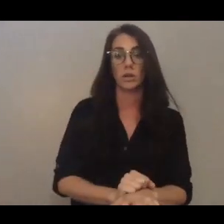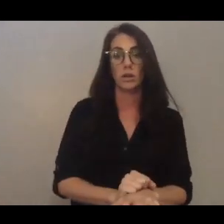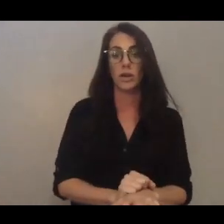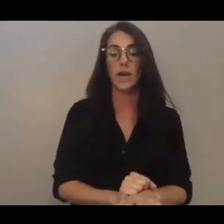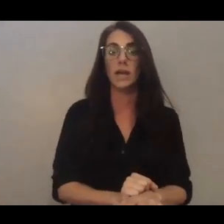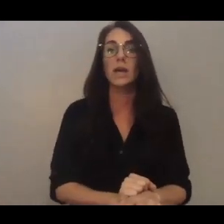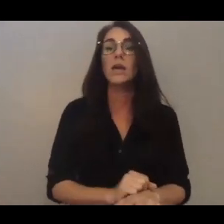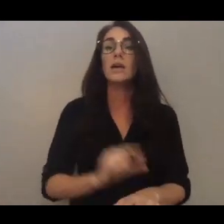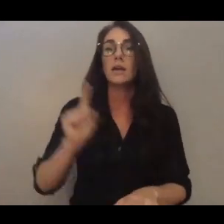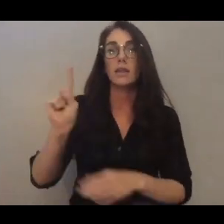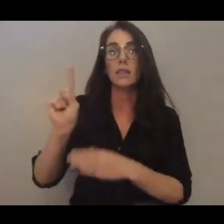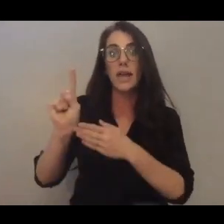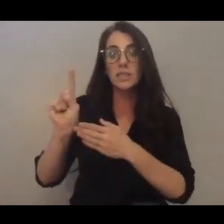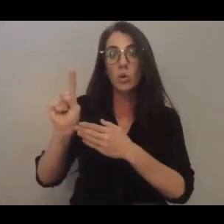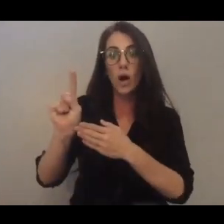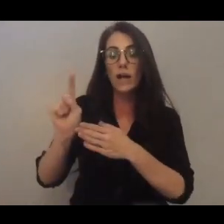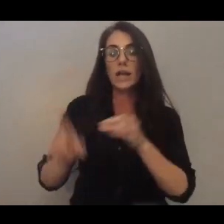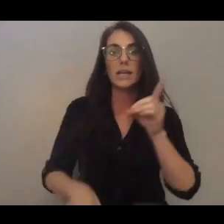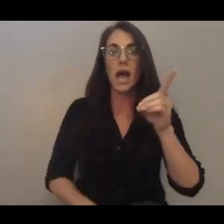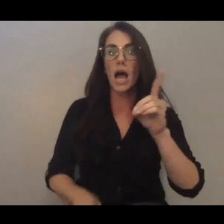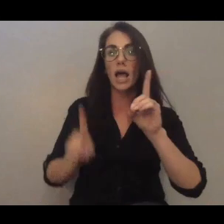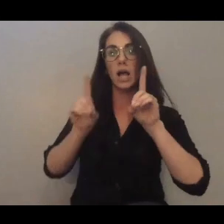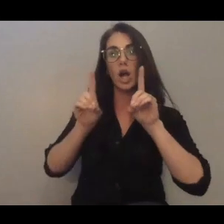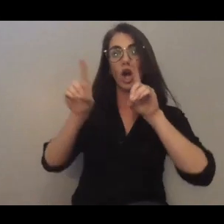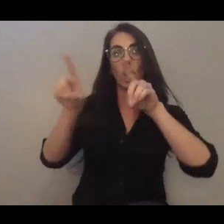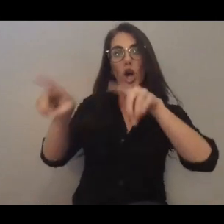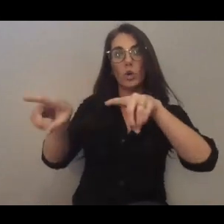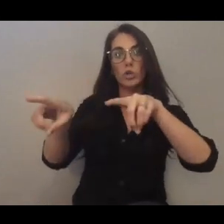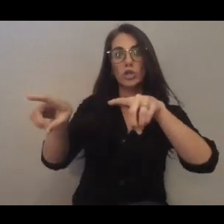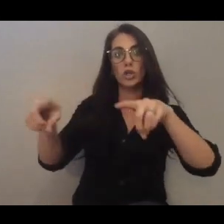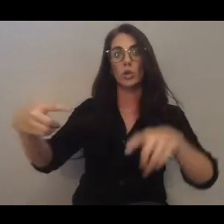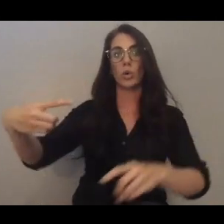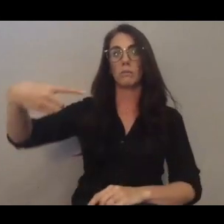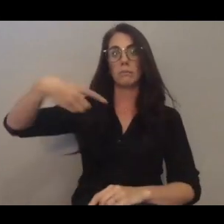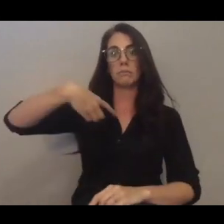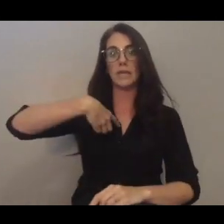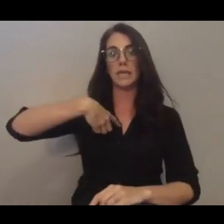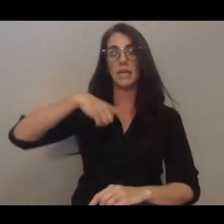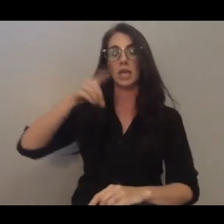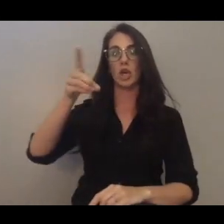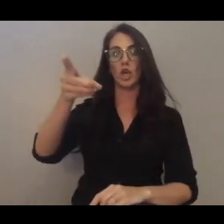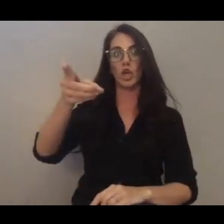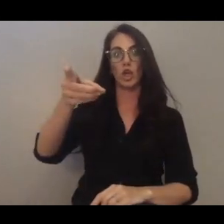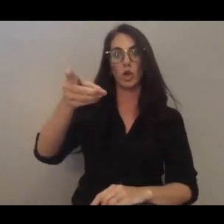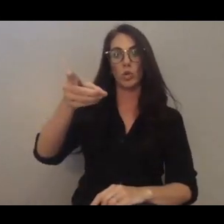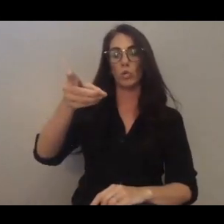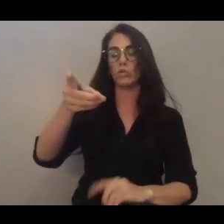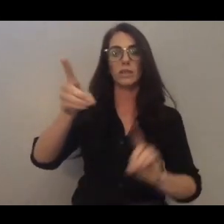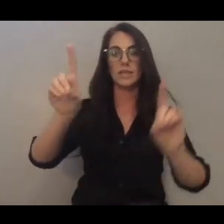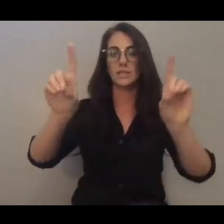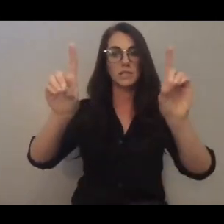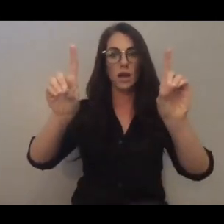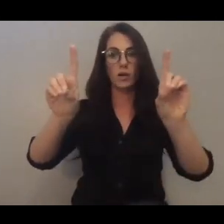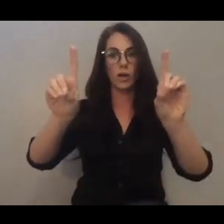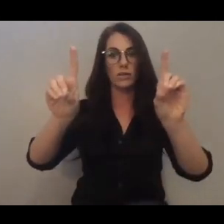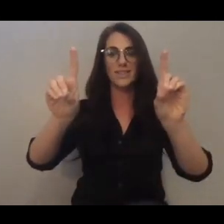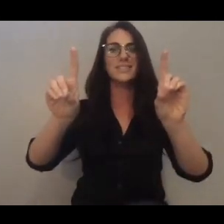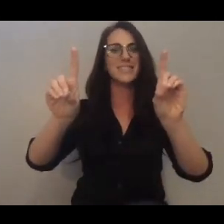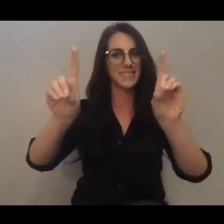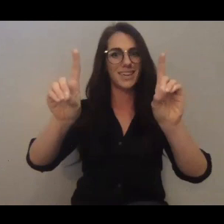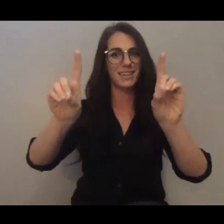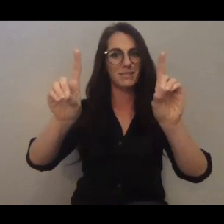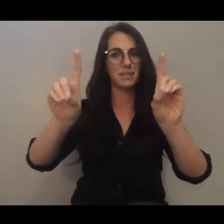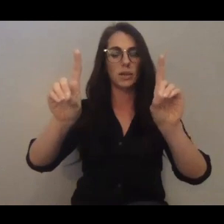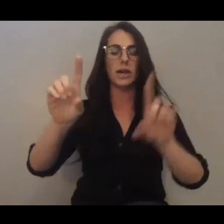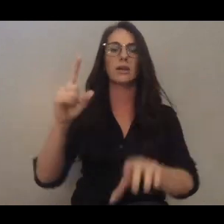Ok that's a "1" not "go to" "me" "you" this is not a "1" this is a "D", Ok?